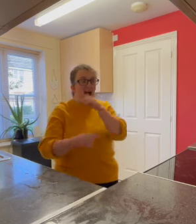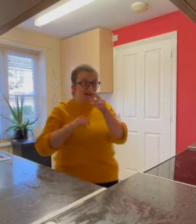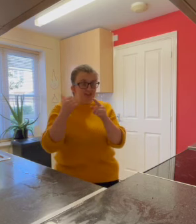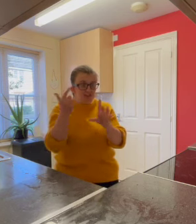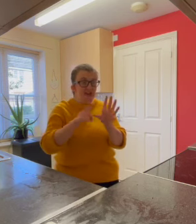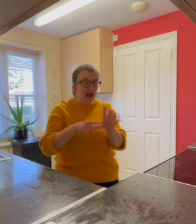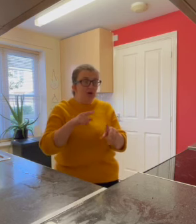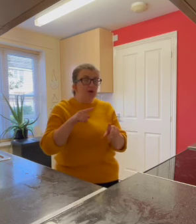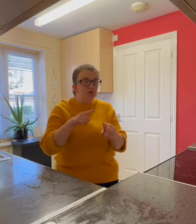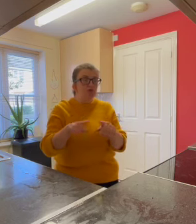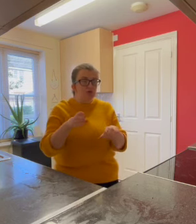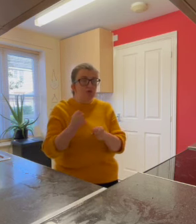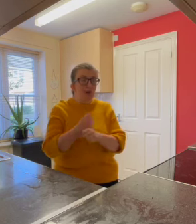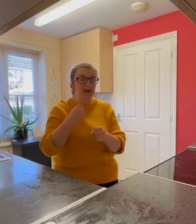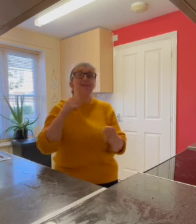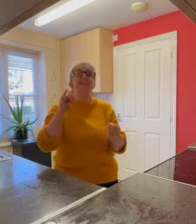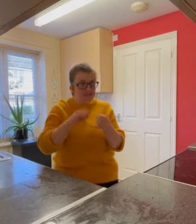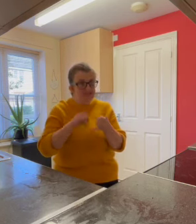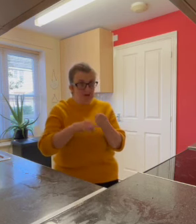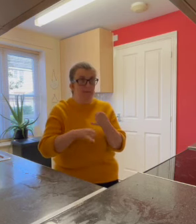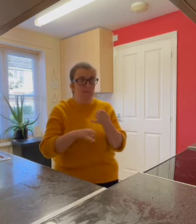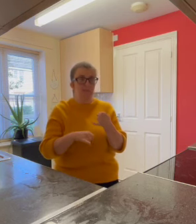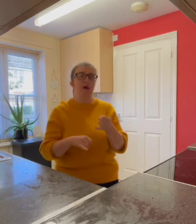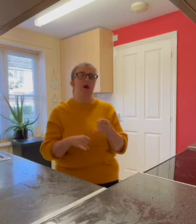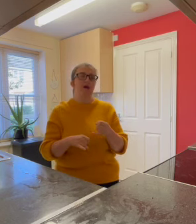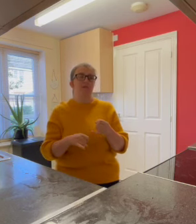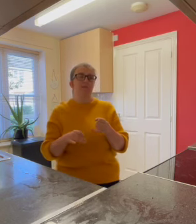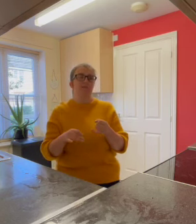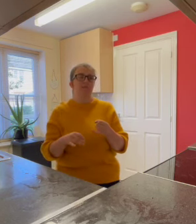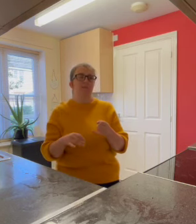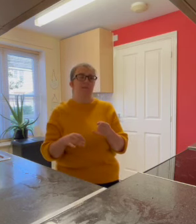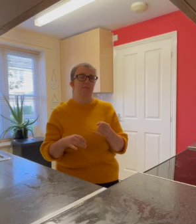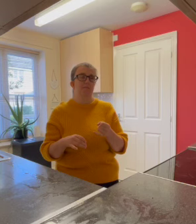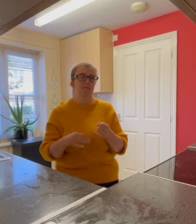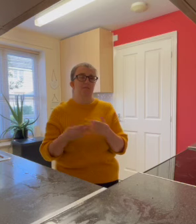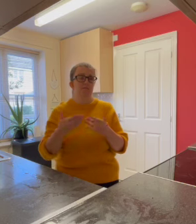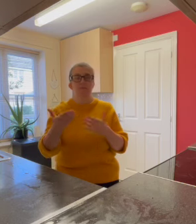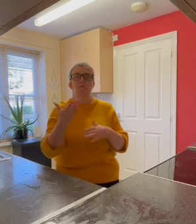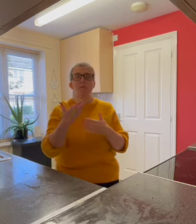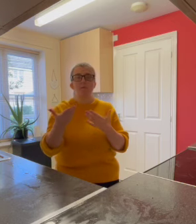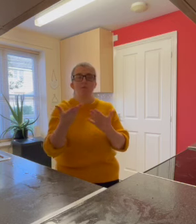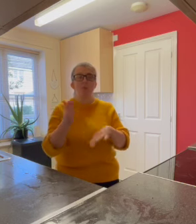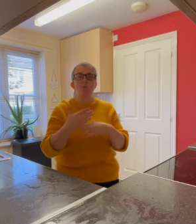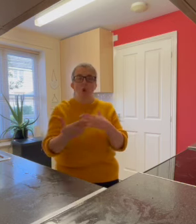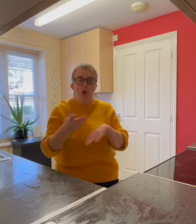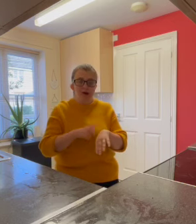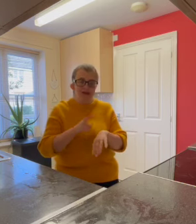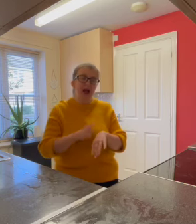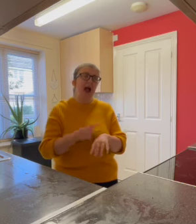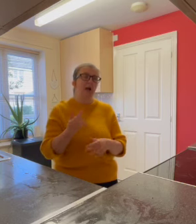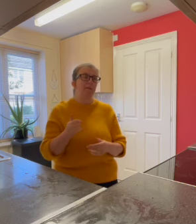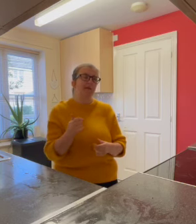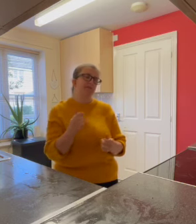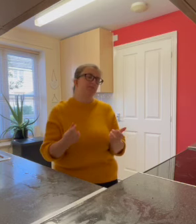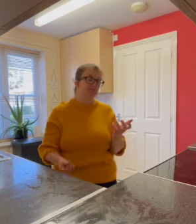Next year I am going to try make those 3 in September to give it more time to absorb the flavour. and also give me more time to edit...